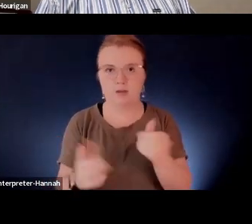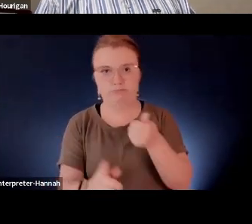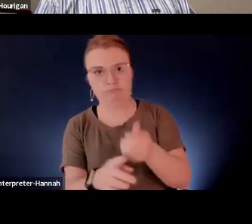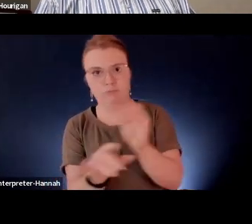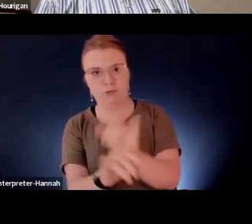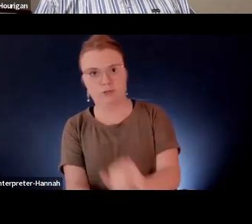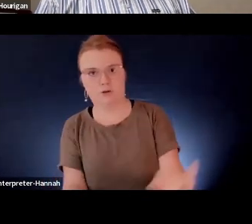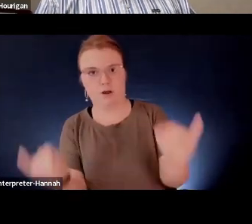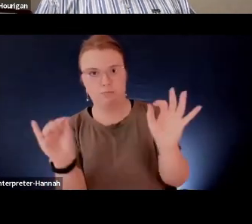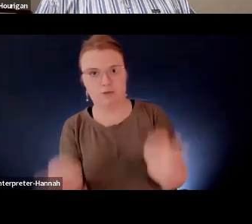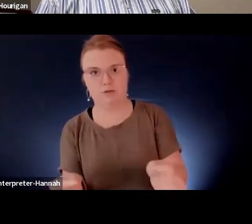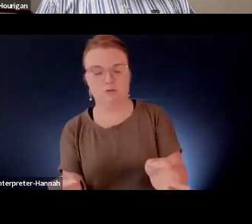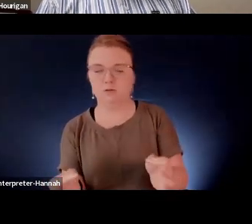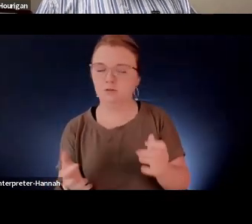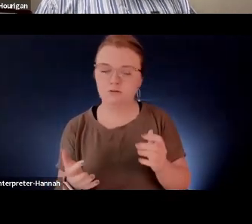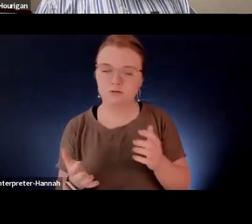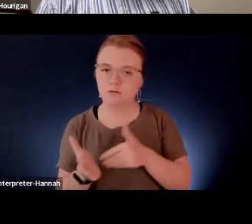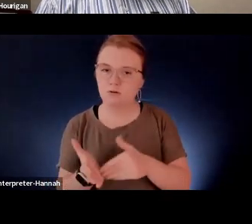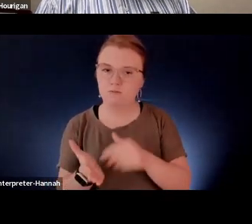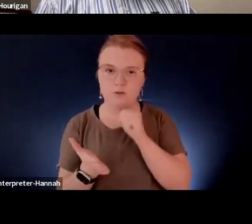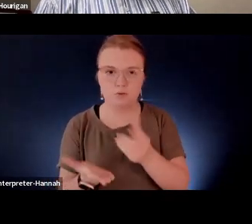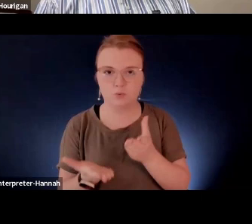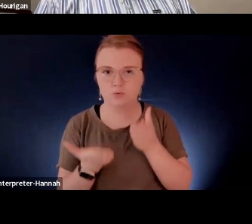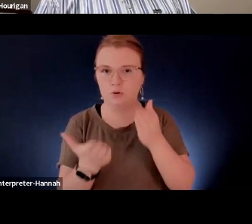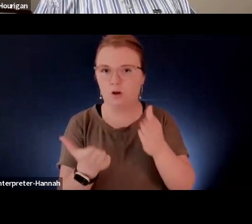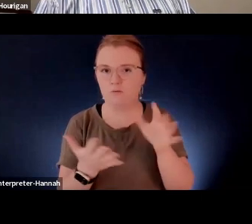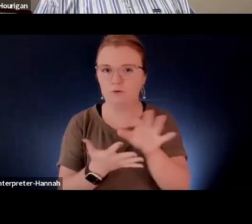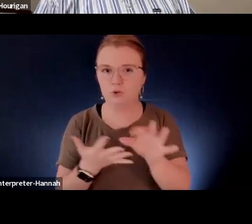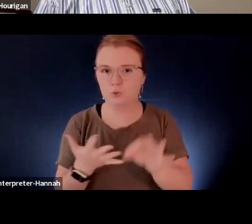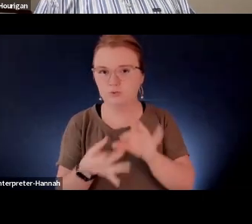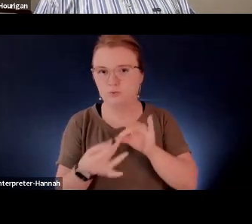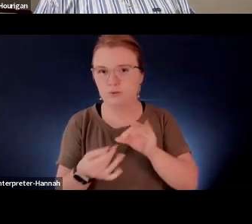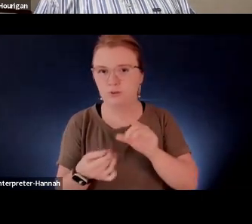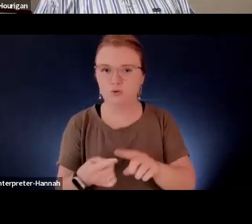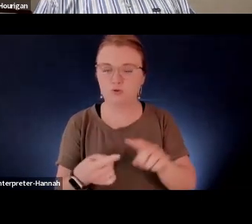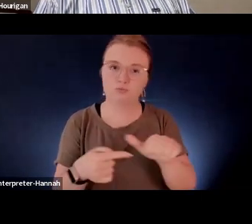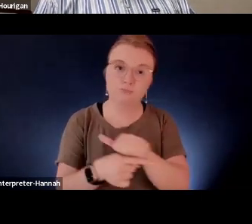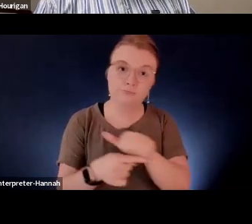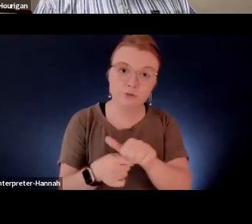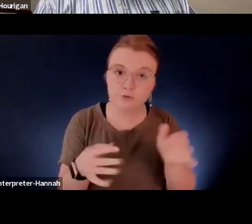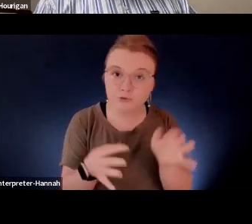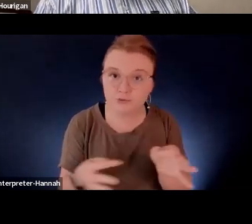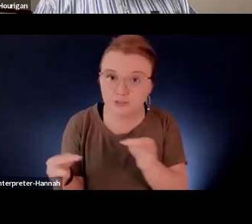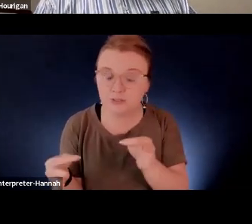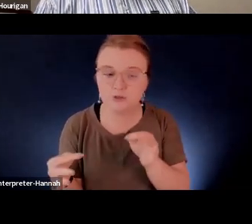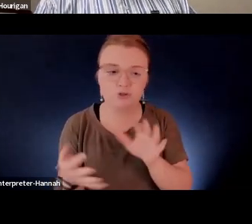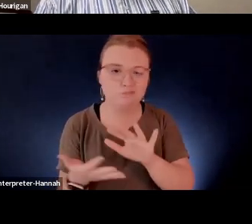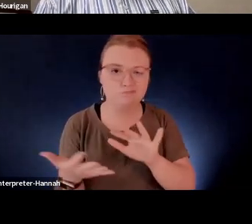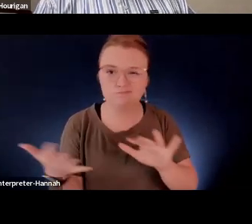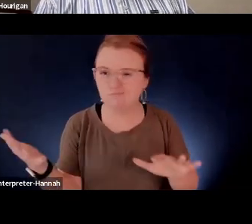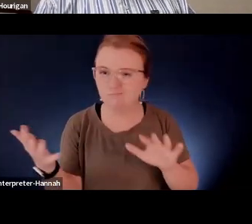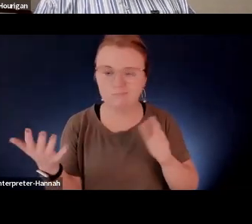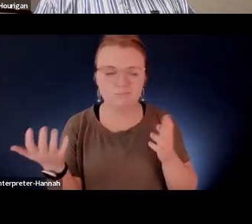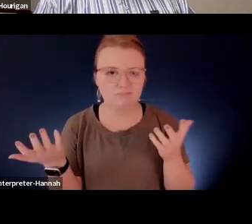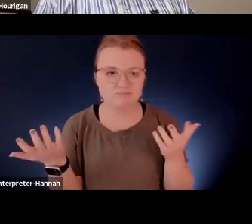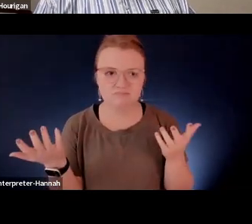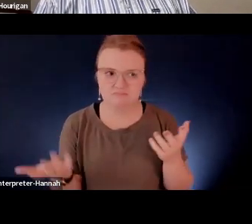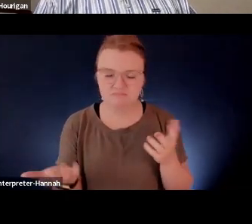as far as rehearsal decisions, as far as repertoire choice, all of those good things.